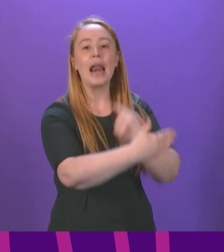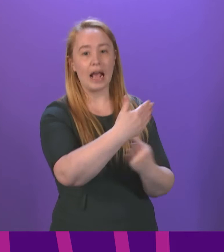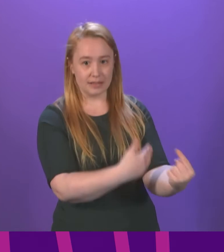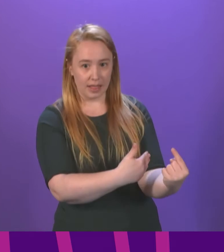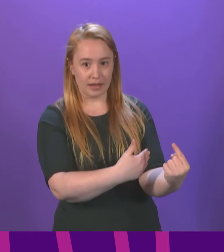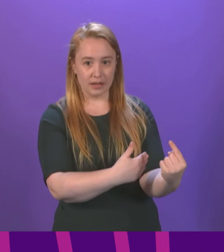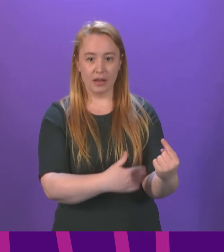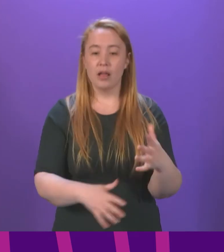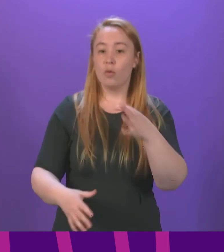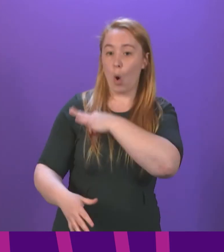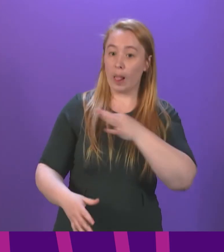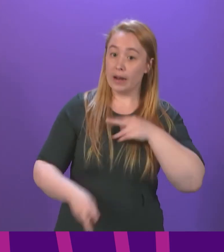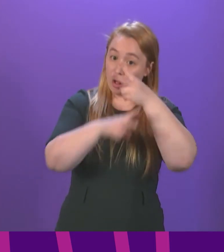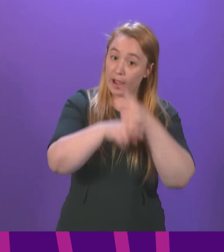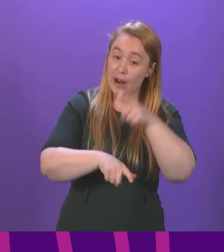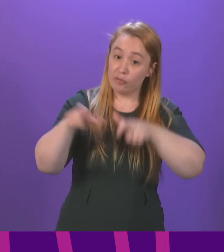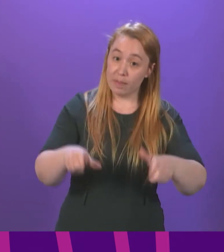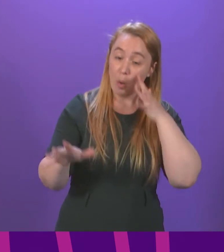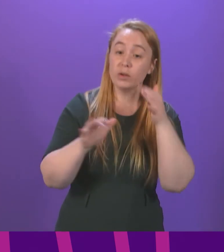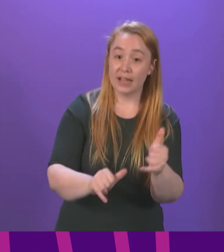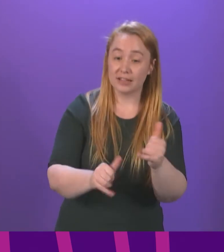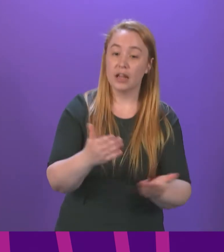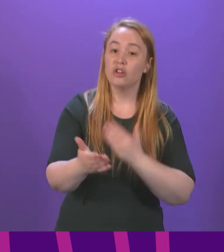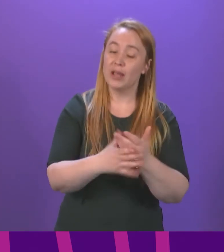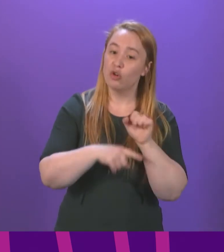for the clinical care of people in hospitals and to protect those who are most vulnerable